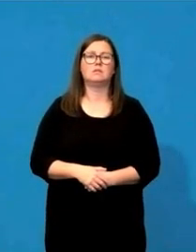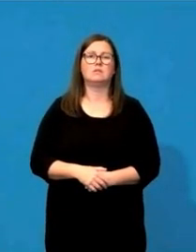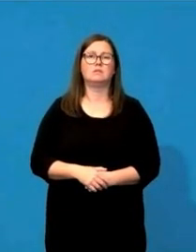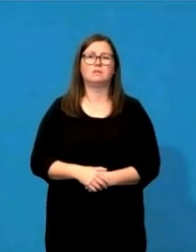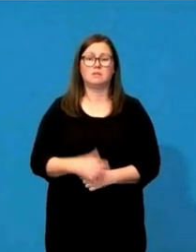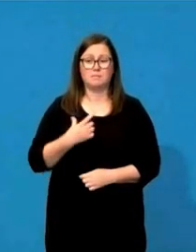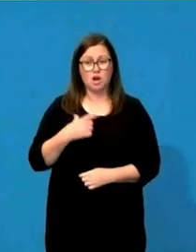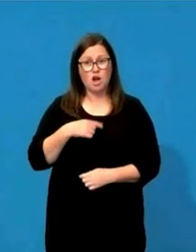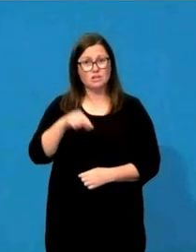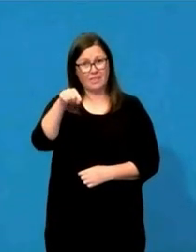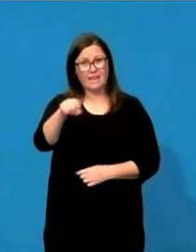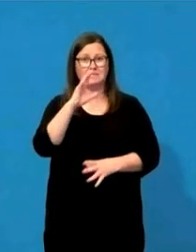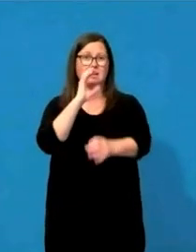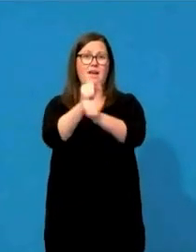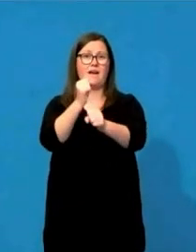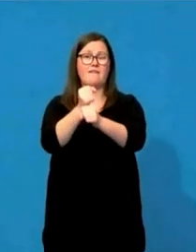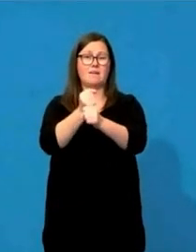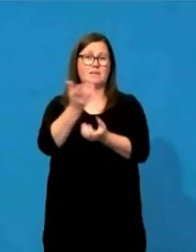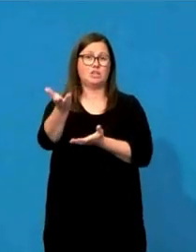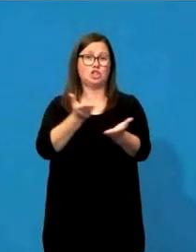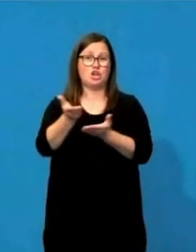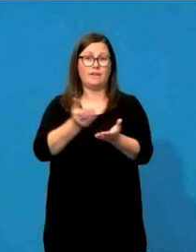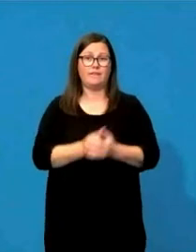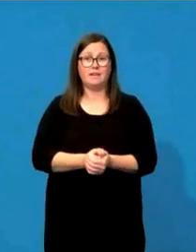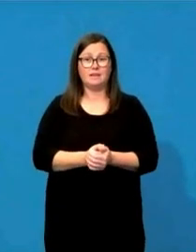service. They have a responsibility in providing this service.